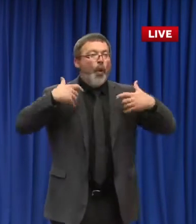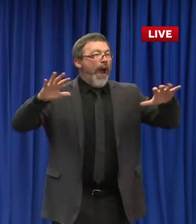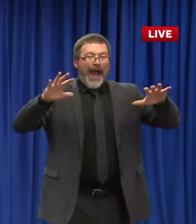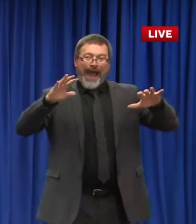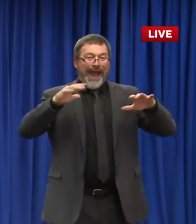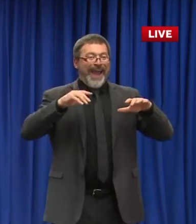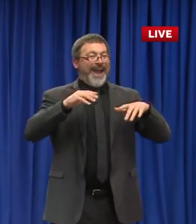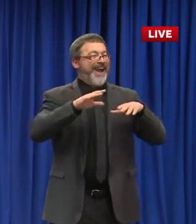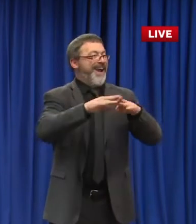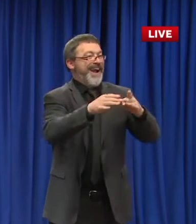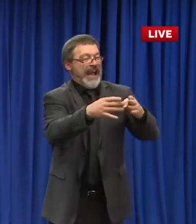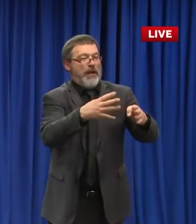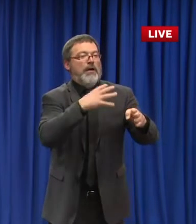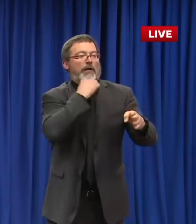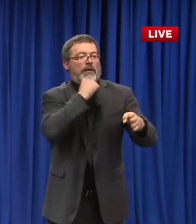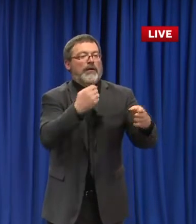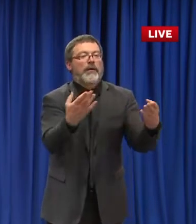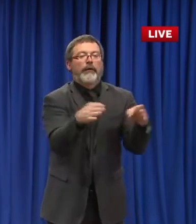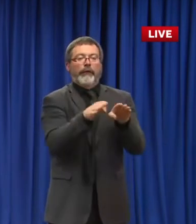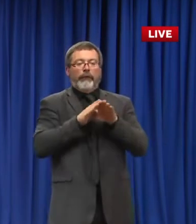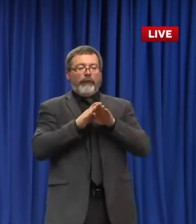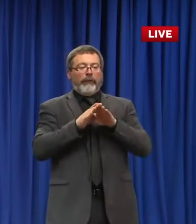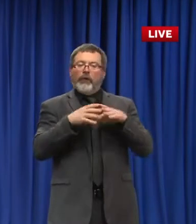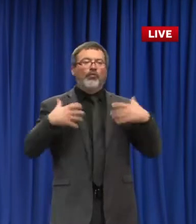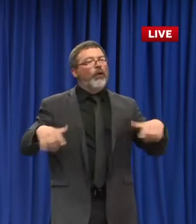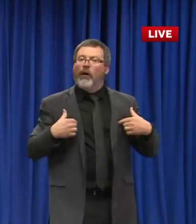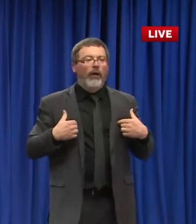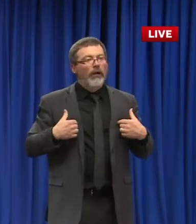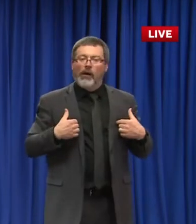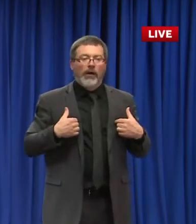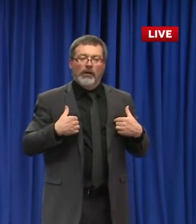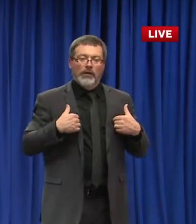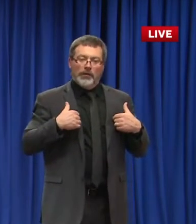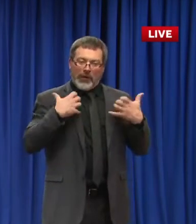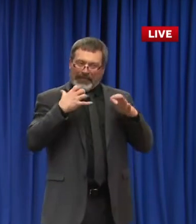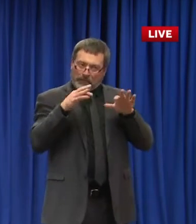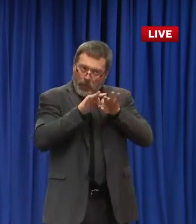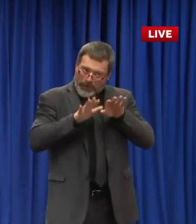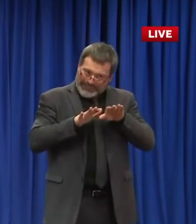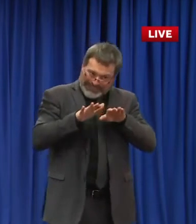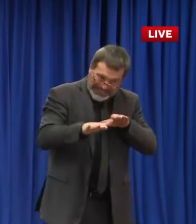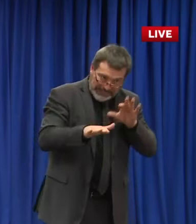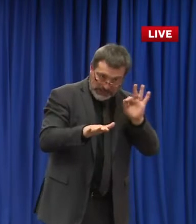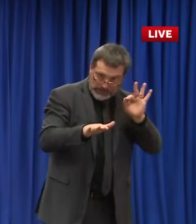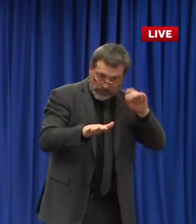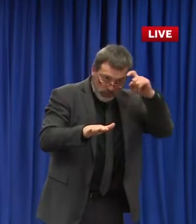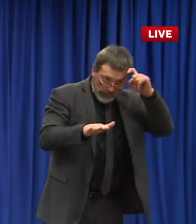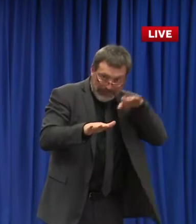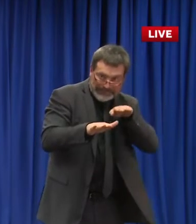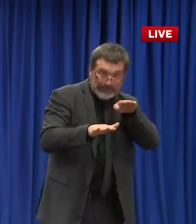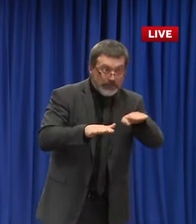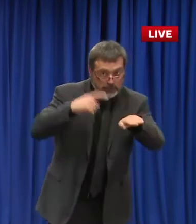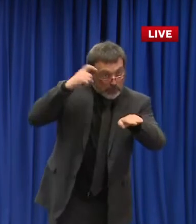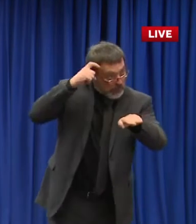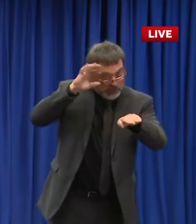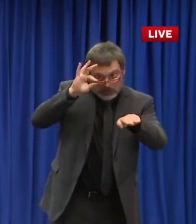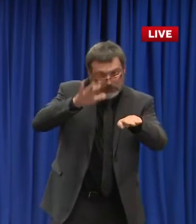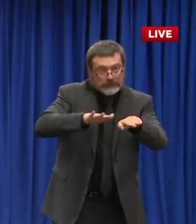NOBODY WANTS THAT WE ALL WANT TO KE FORWARD AND SO THERE’S A GREAT SELF. INCENTIVE TO MAKE SURE THAT WE’RE DOING IT RIGHT AND DOING IT SAFELY.